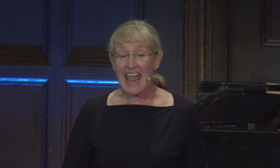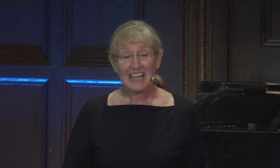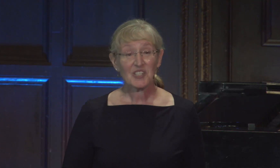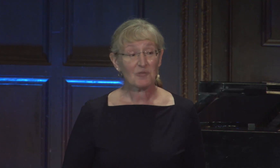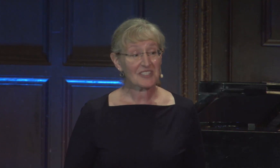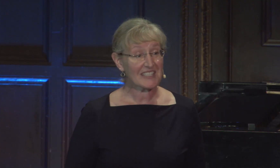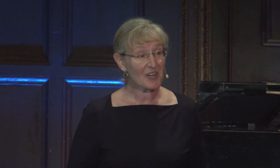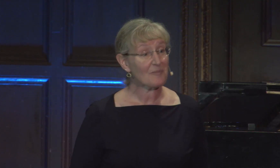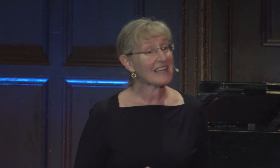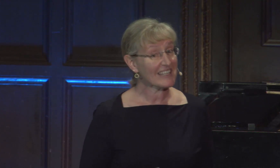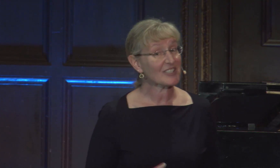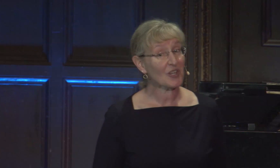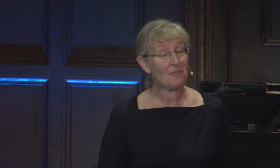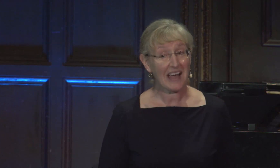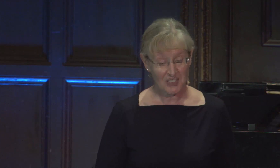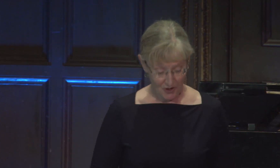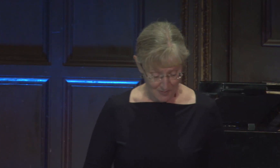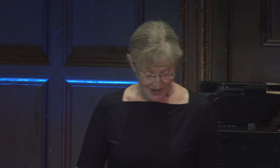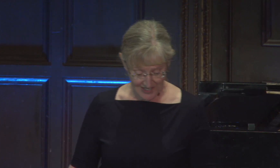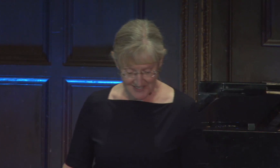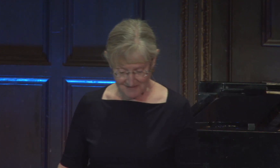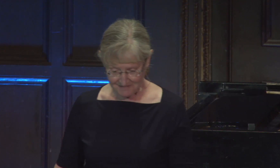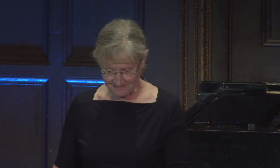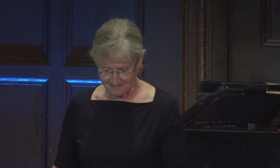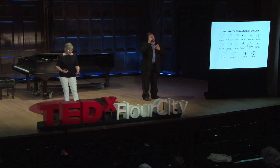And you will see her beginning to cue back to her parents.